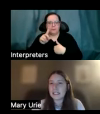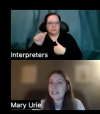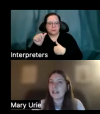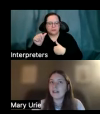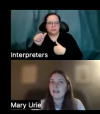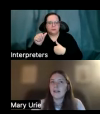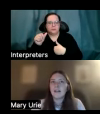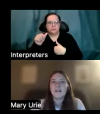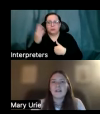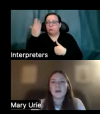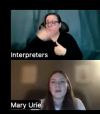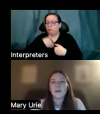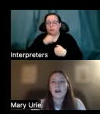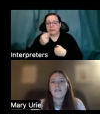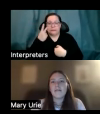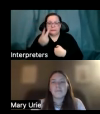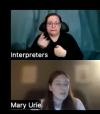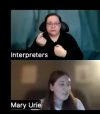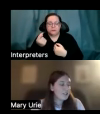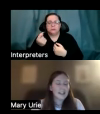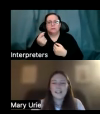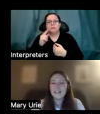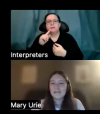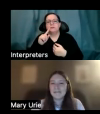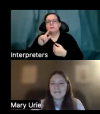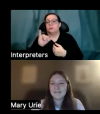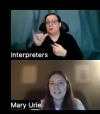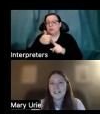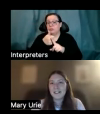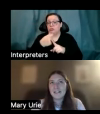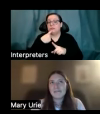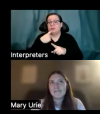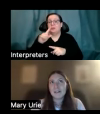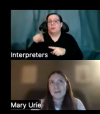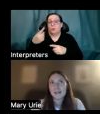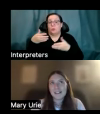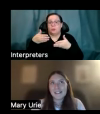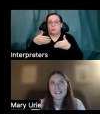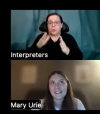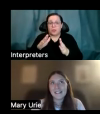didn't see it. So the only way, like she said, just because they